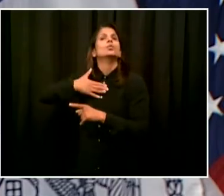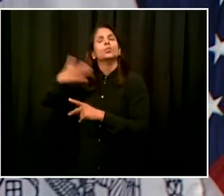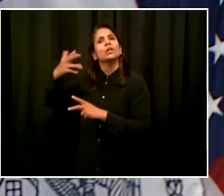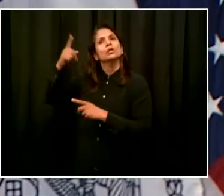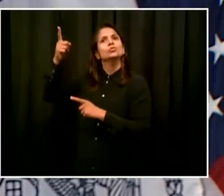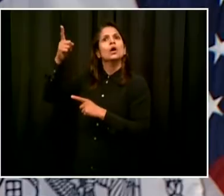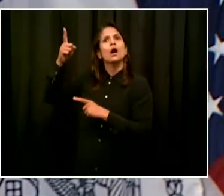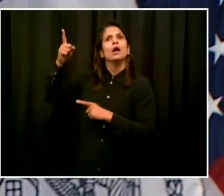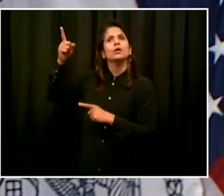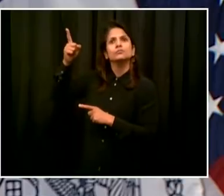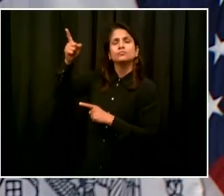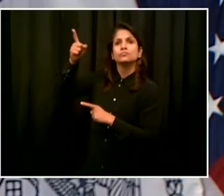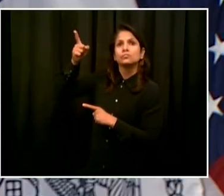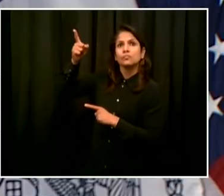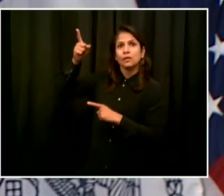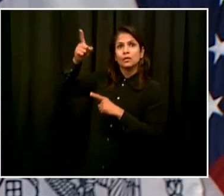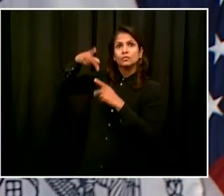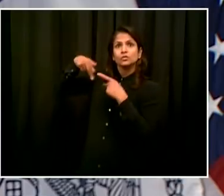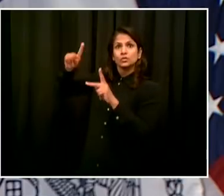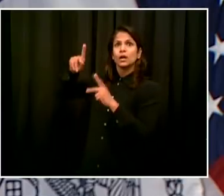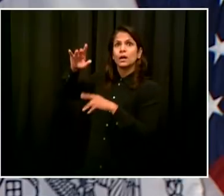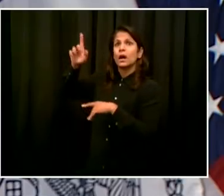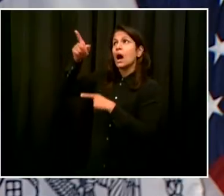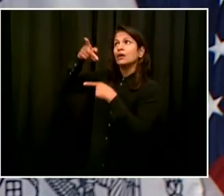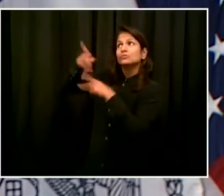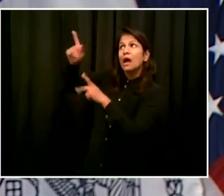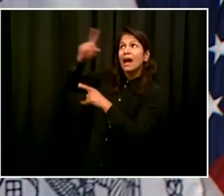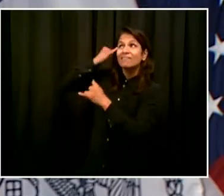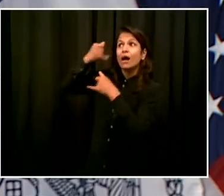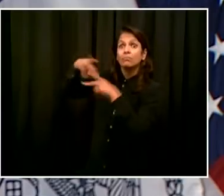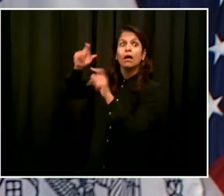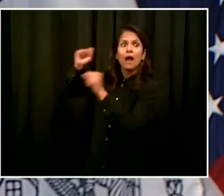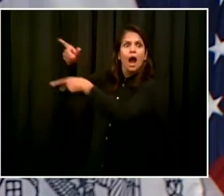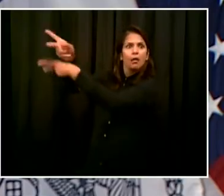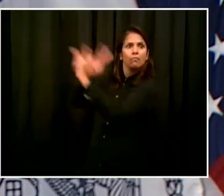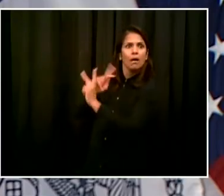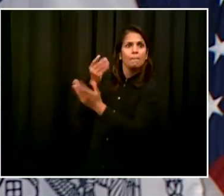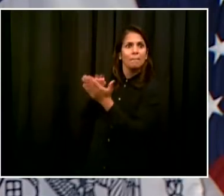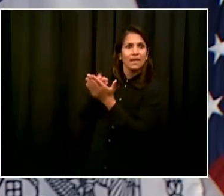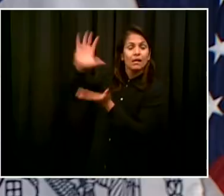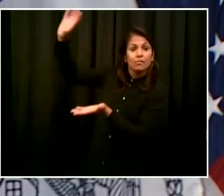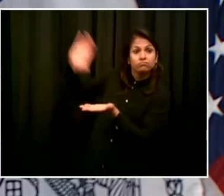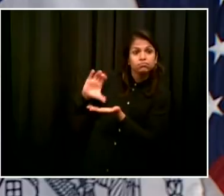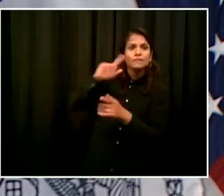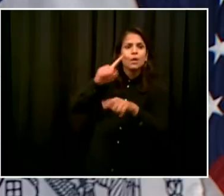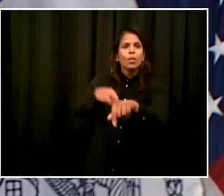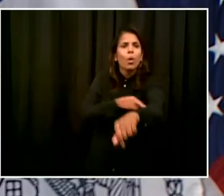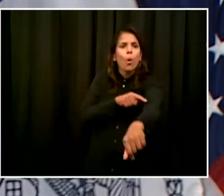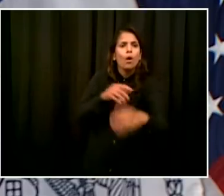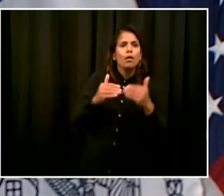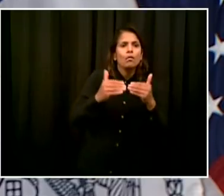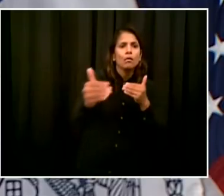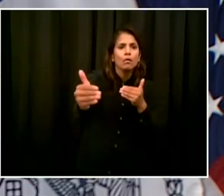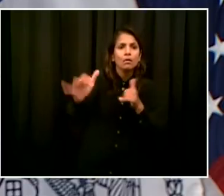COMING BACK AND IS WILLING TO AUTHORIZE LONG- TEM RBORROINWG , TH'SAT AWHT WE'VE BEEN